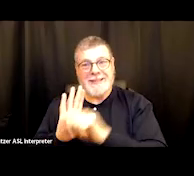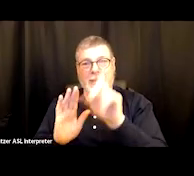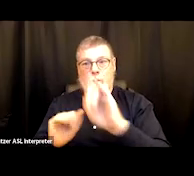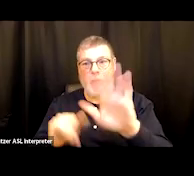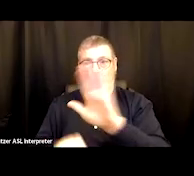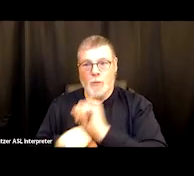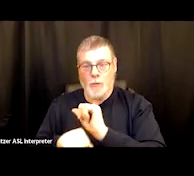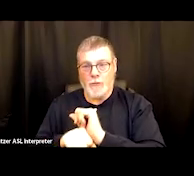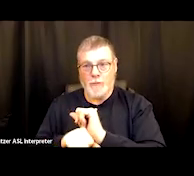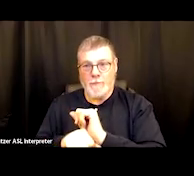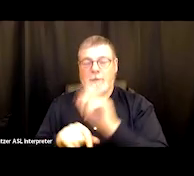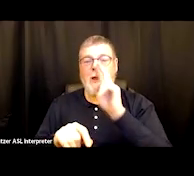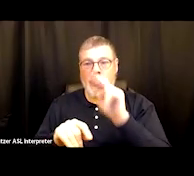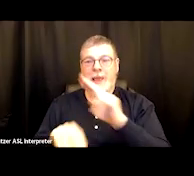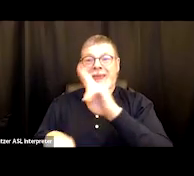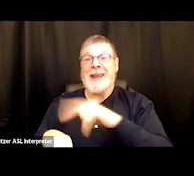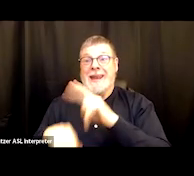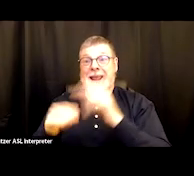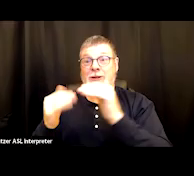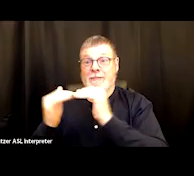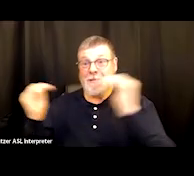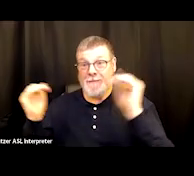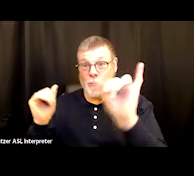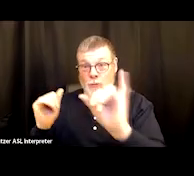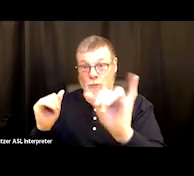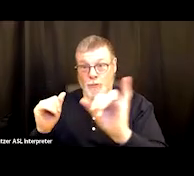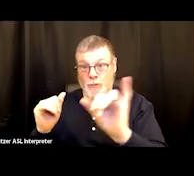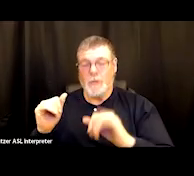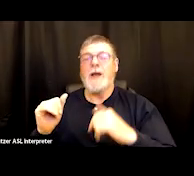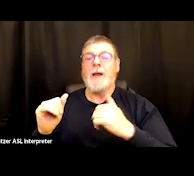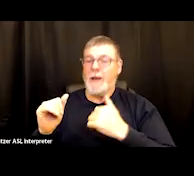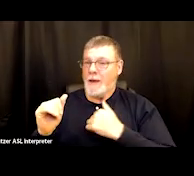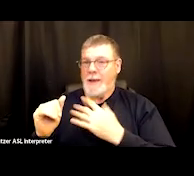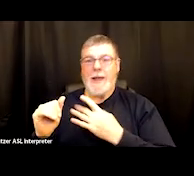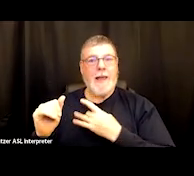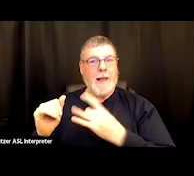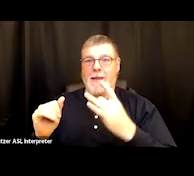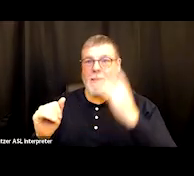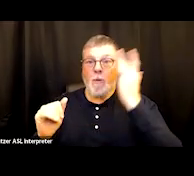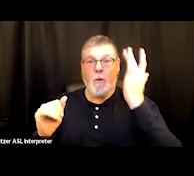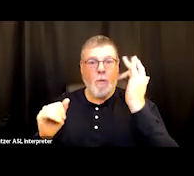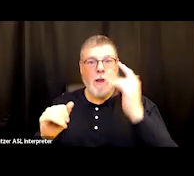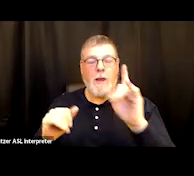and you can also look at the national approval rates. I like to do that just to see where I was at